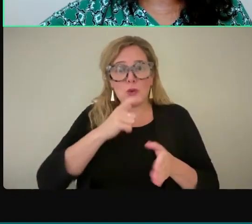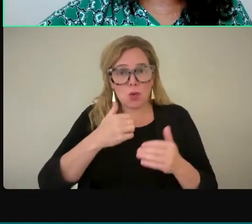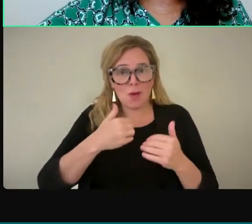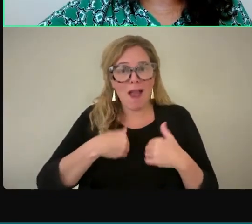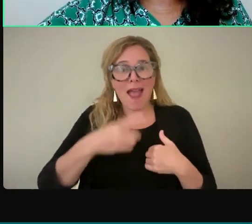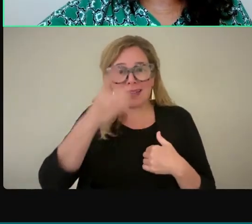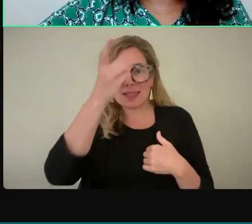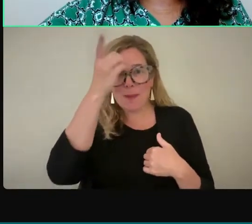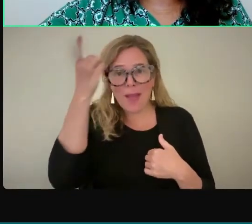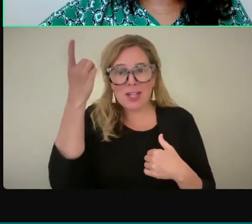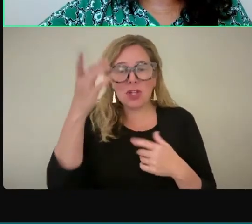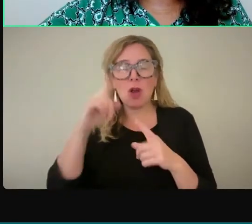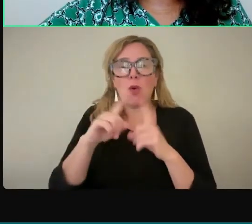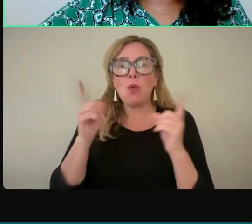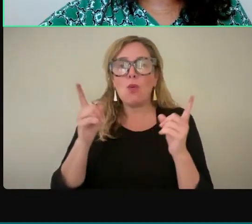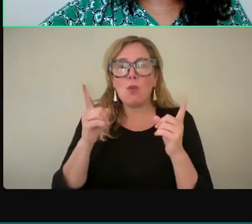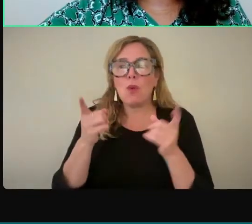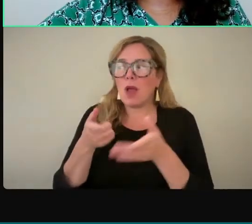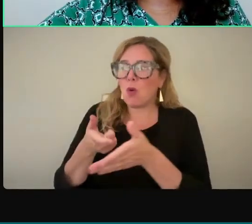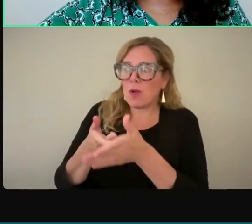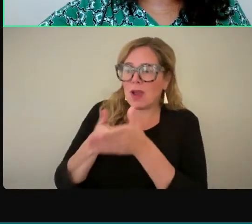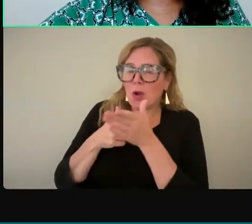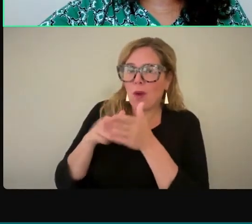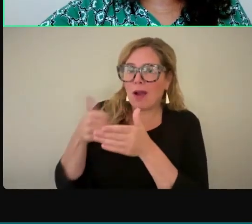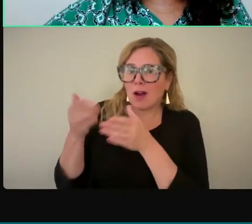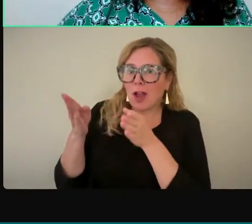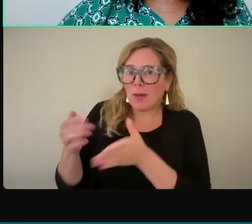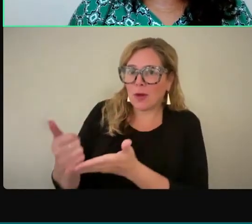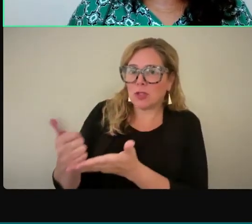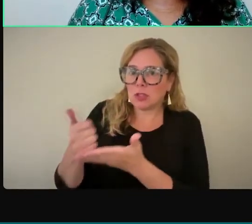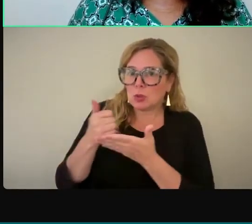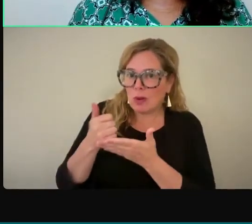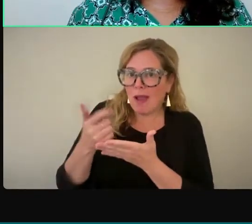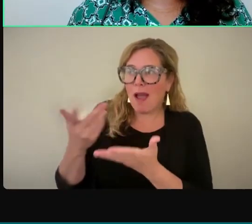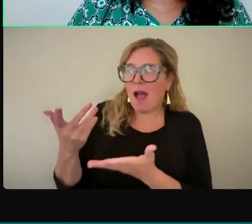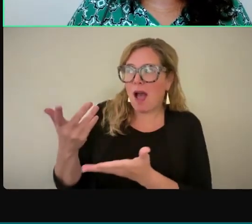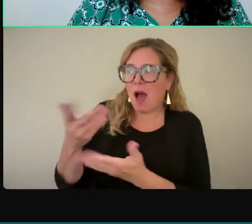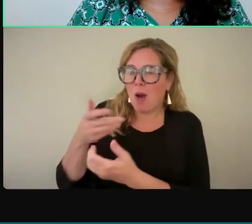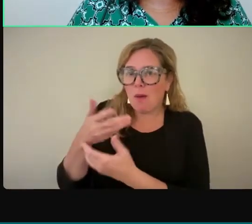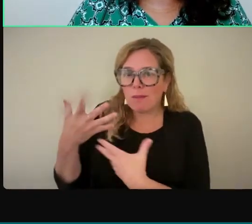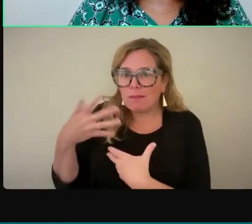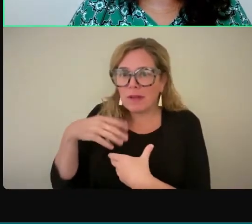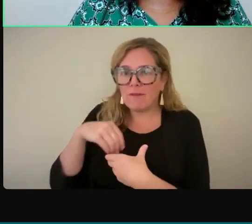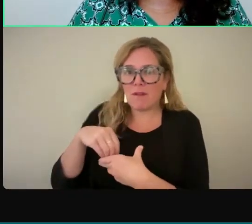the help of another person to attend telehealth appointments. Many times that other person is